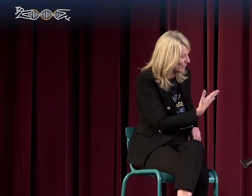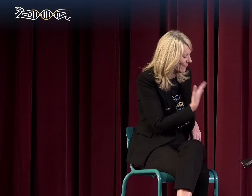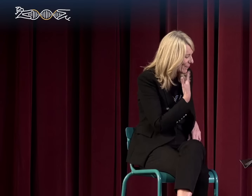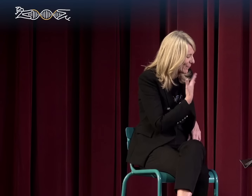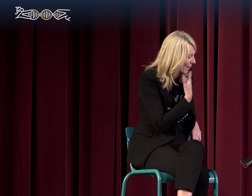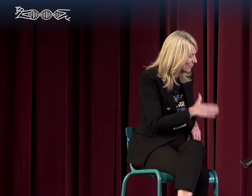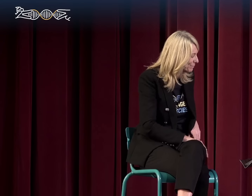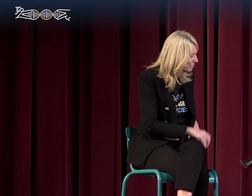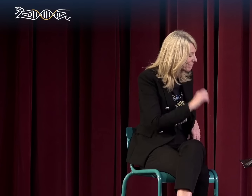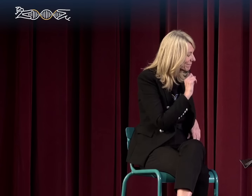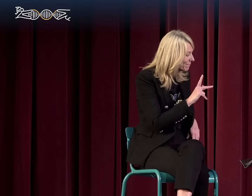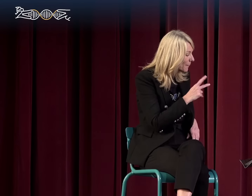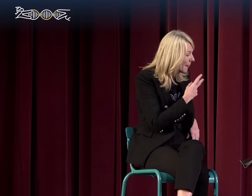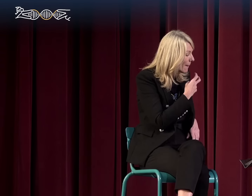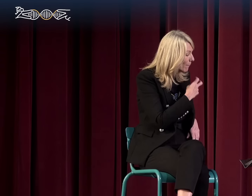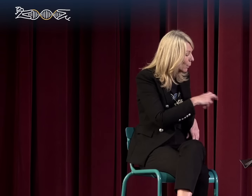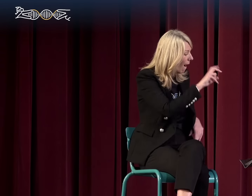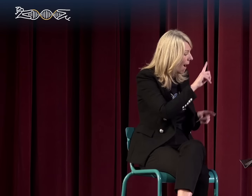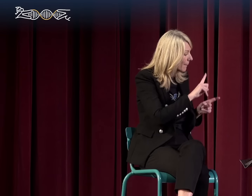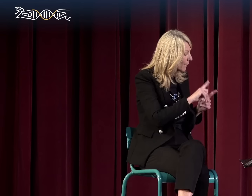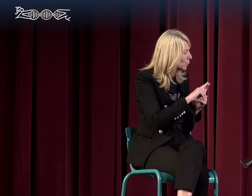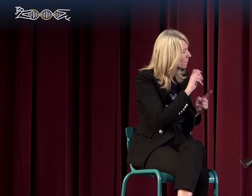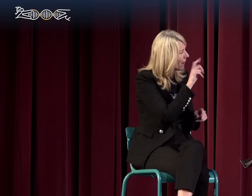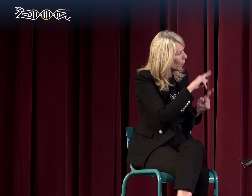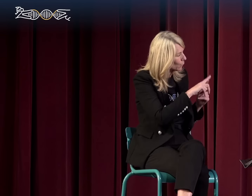technology is not challenging to successfully use.